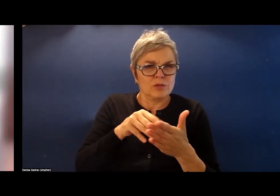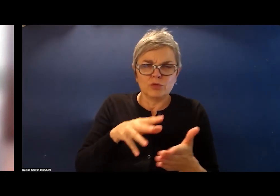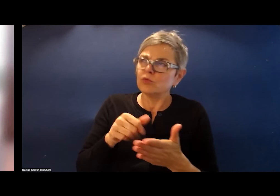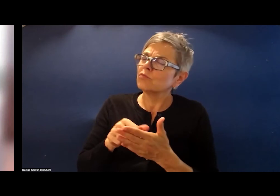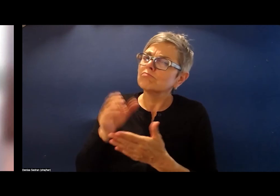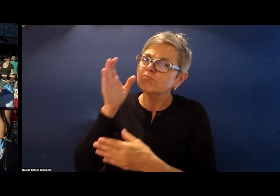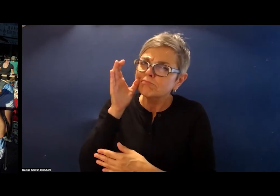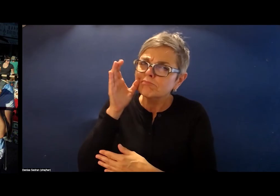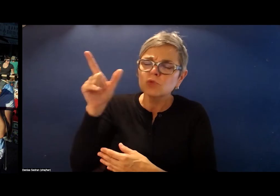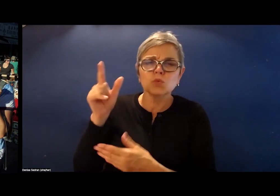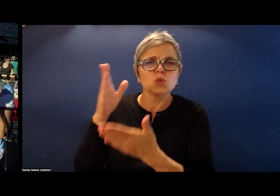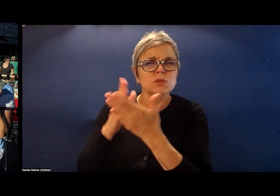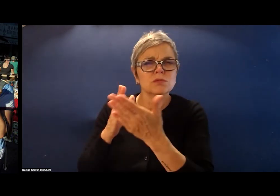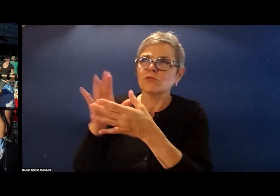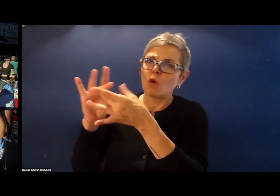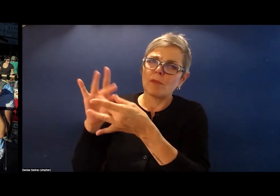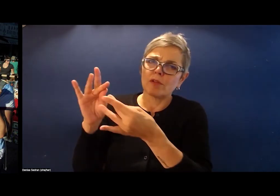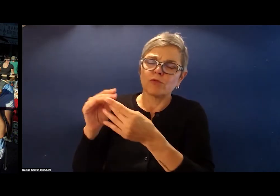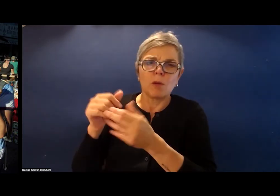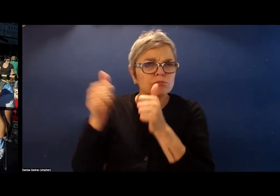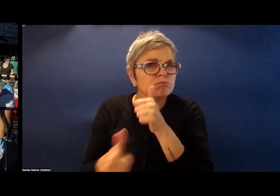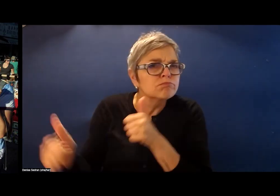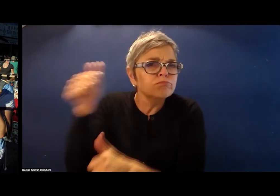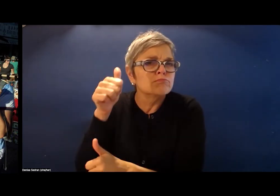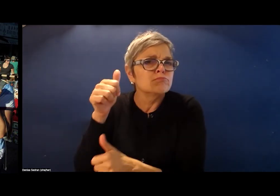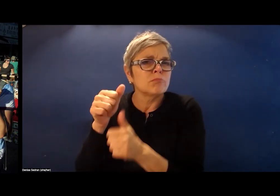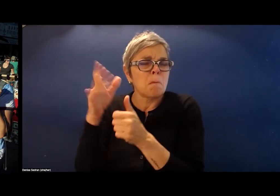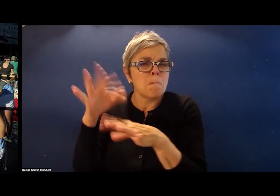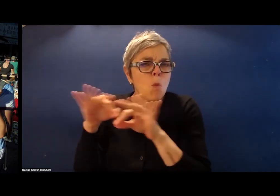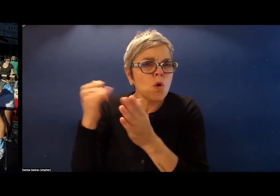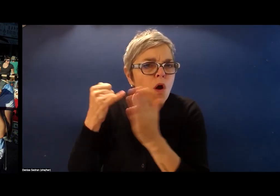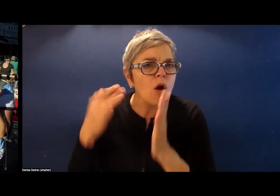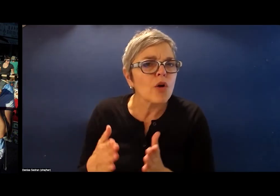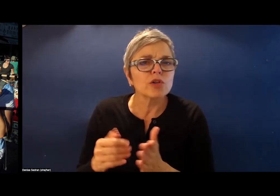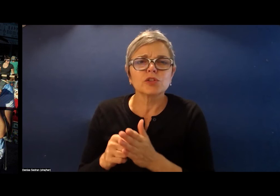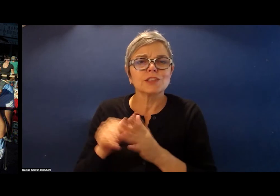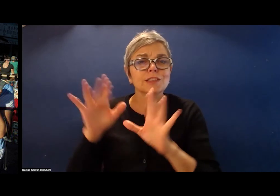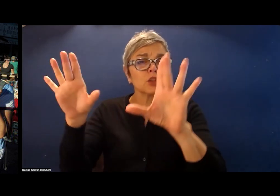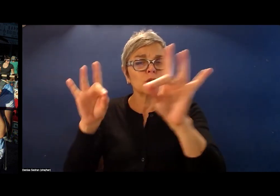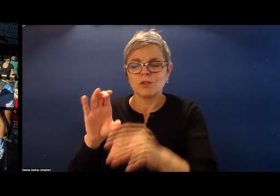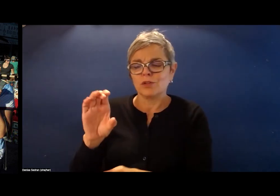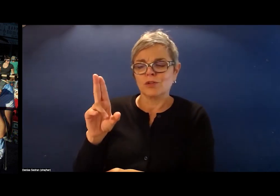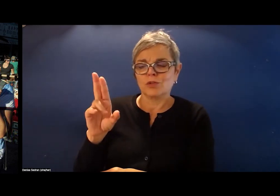and had their own opinions and were willing to say things that challenged what they heard.